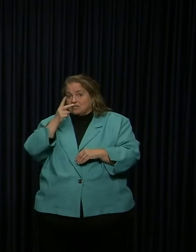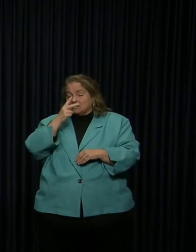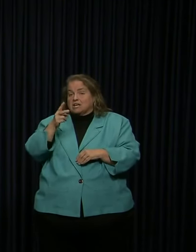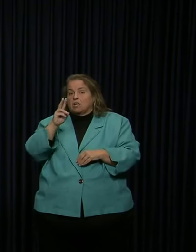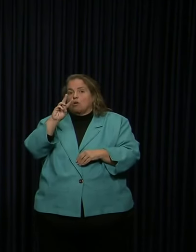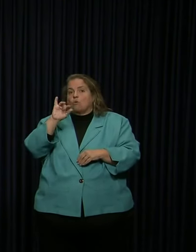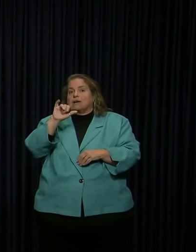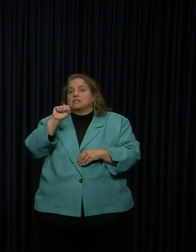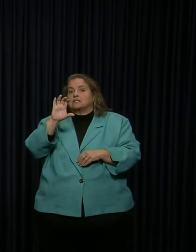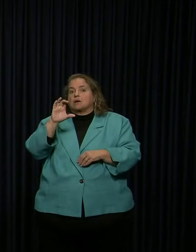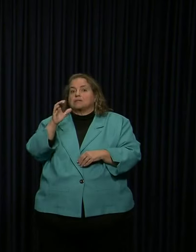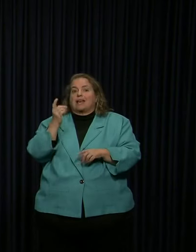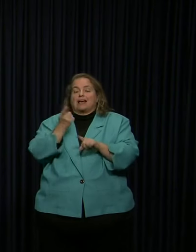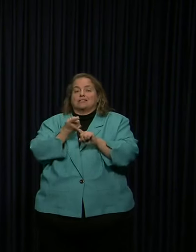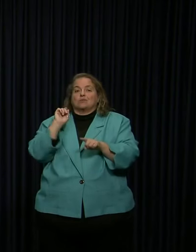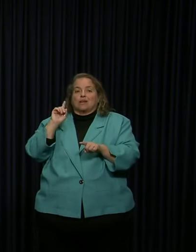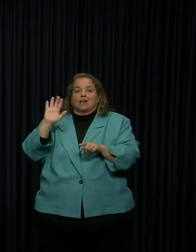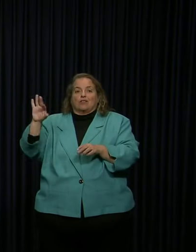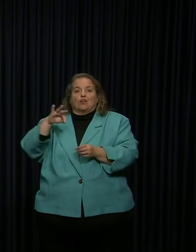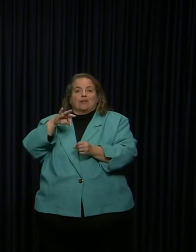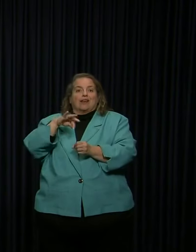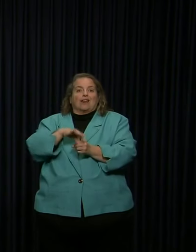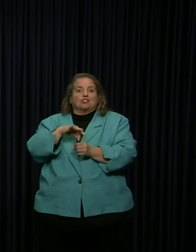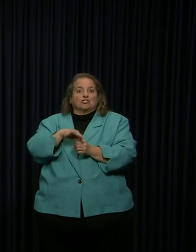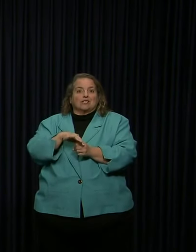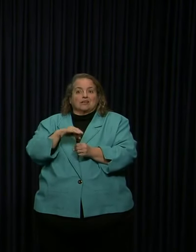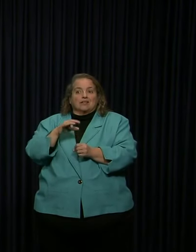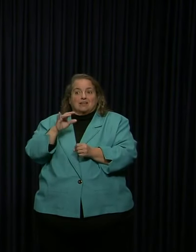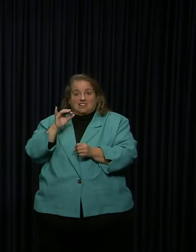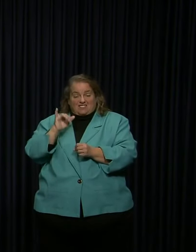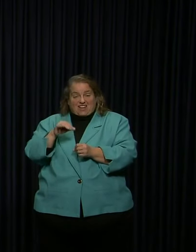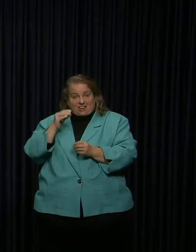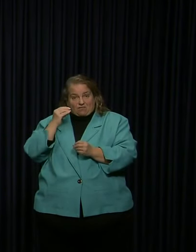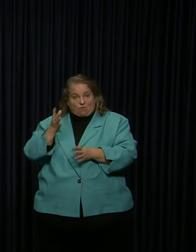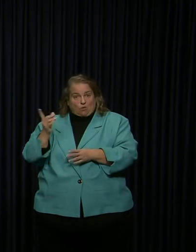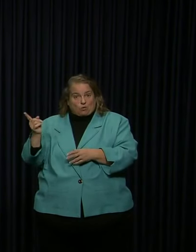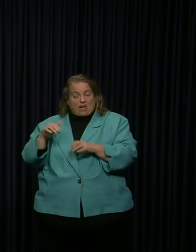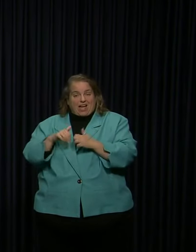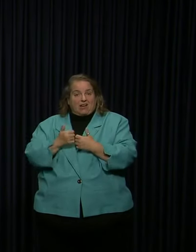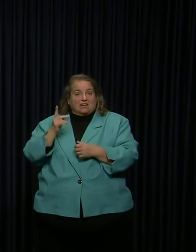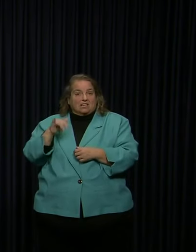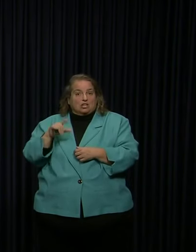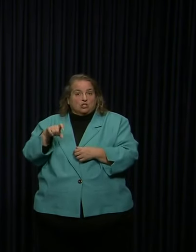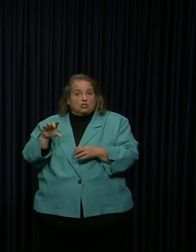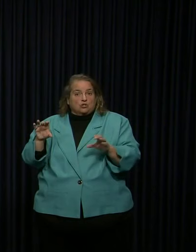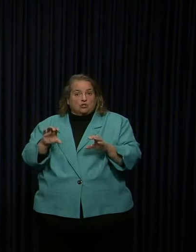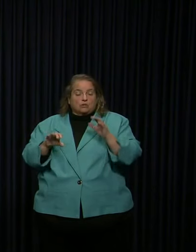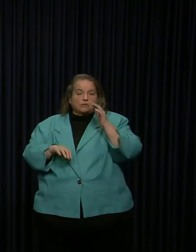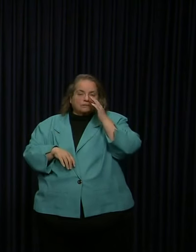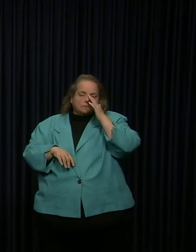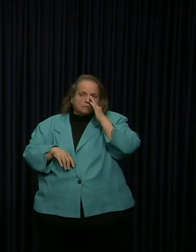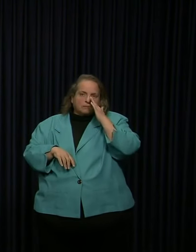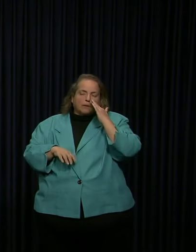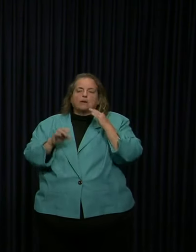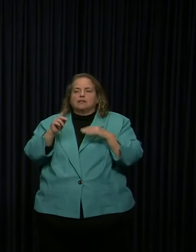THERE NEEDS TO BE SIGNIFICANT OPTIONS TO VOTE WITHOUT BEING PRESENT.